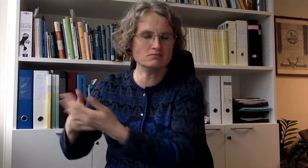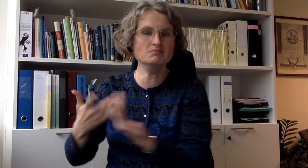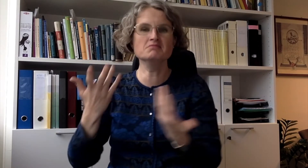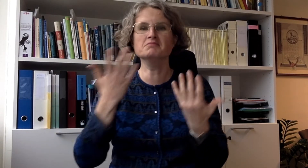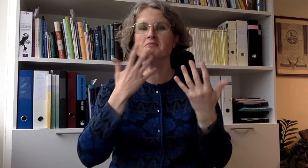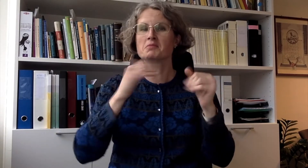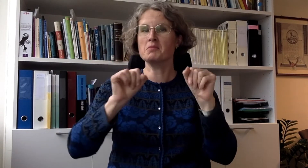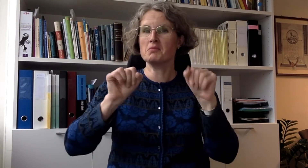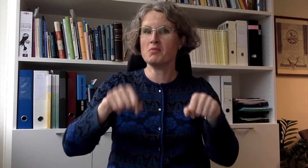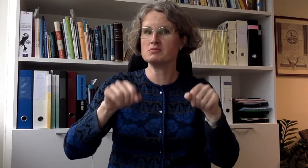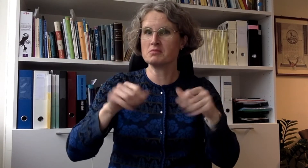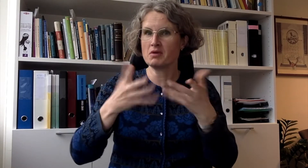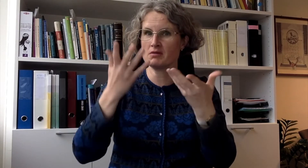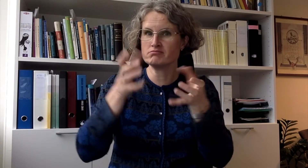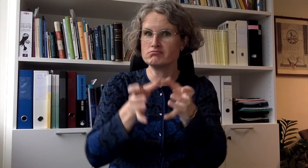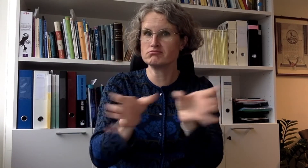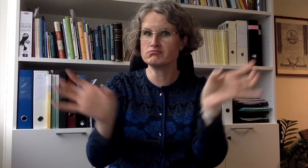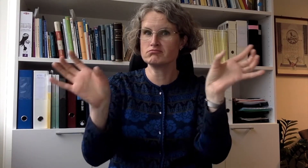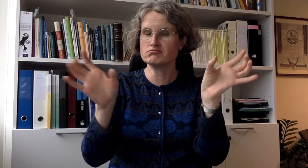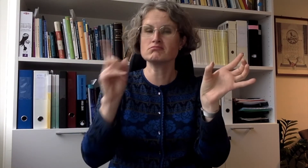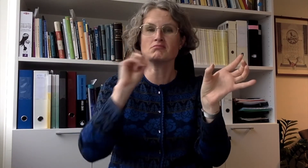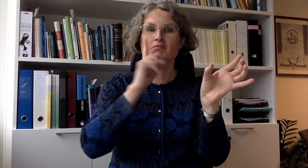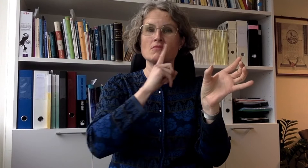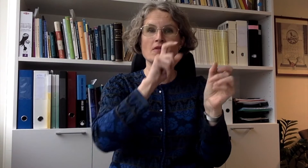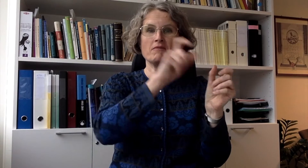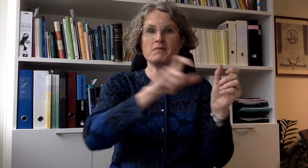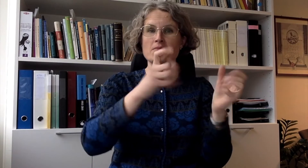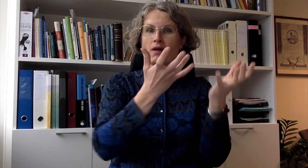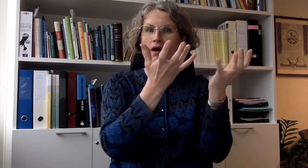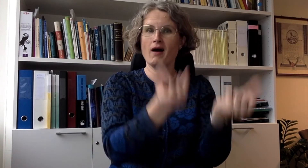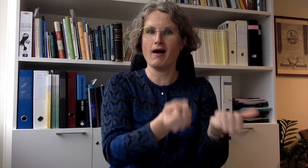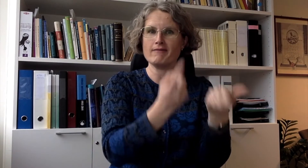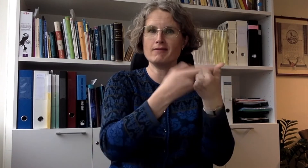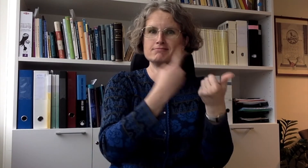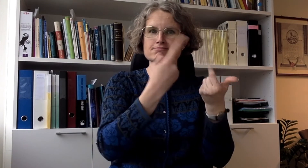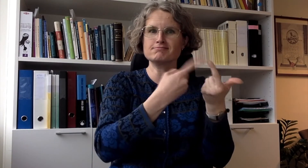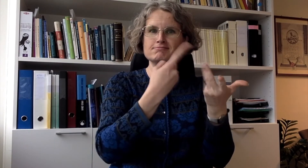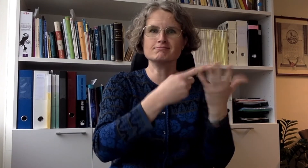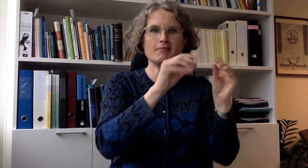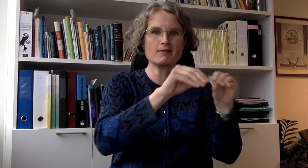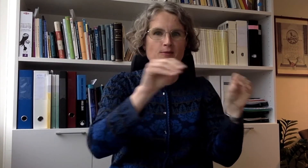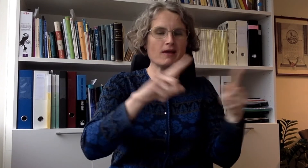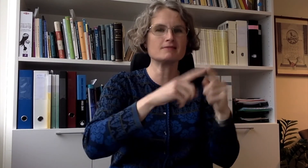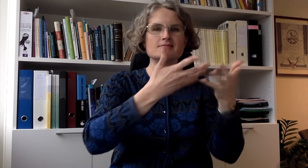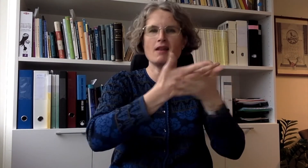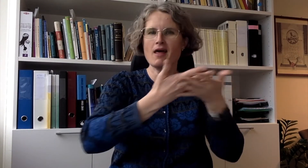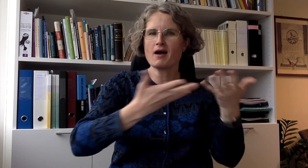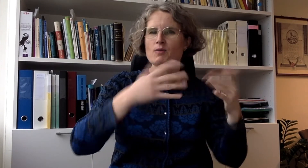and other obstacles. It is possible Deaf people are being split into two groups; the first group getting many benefits: